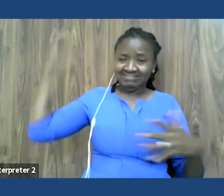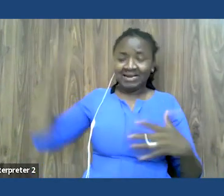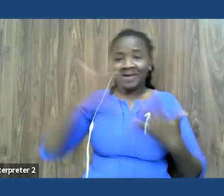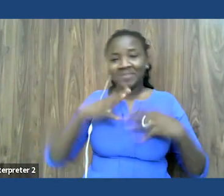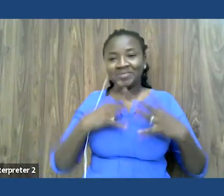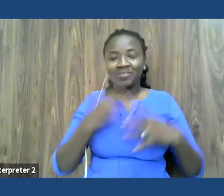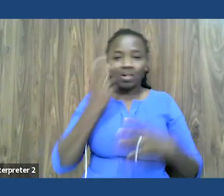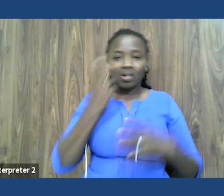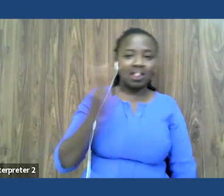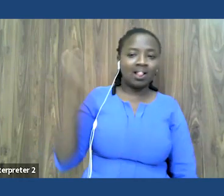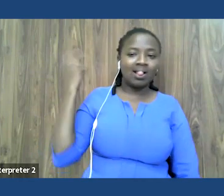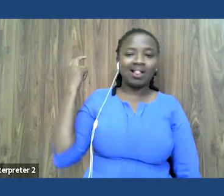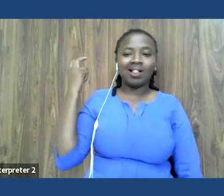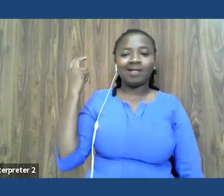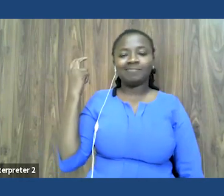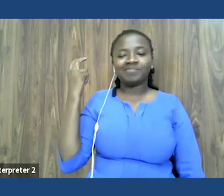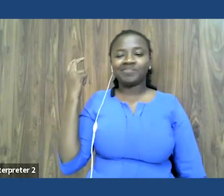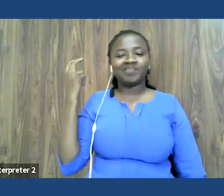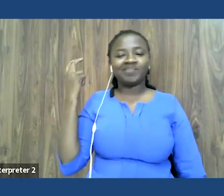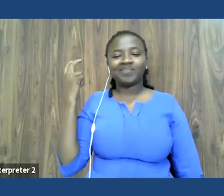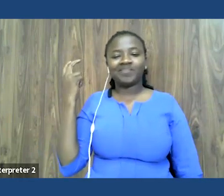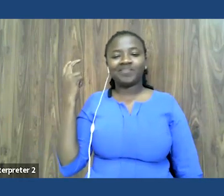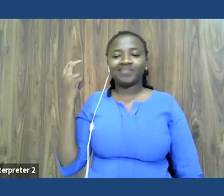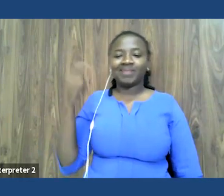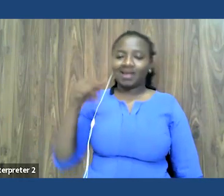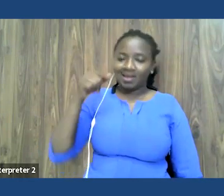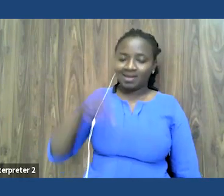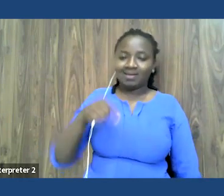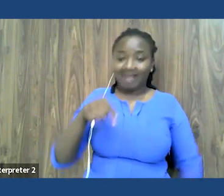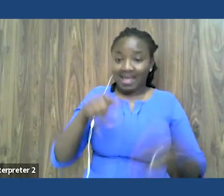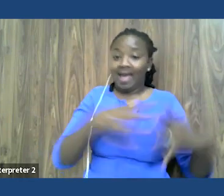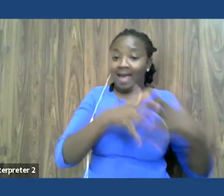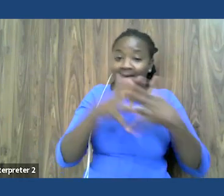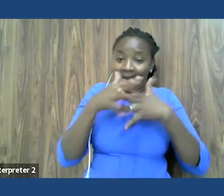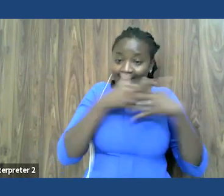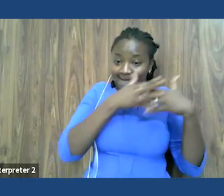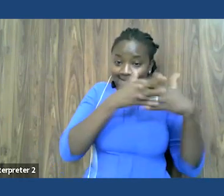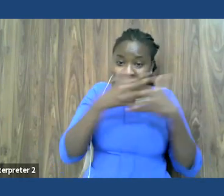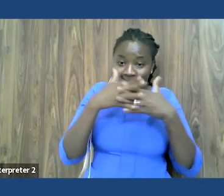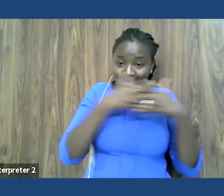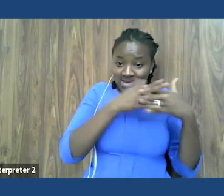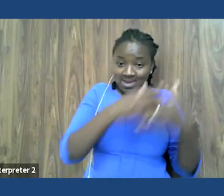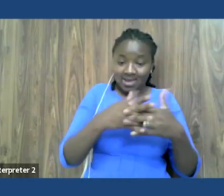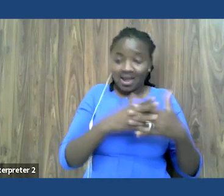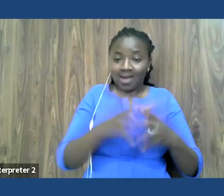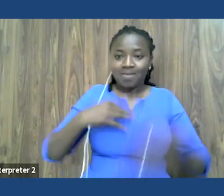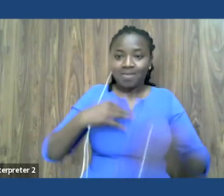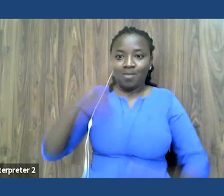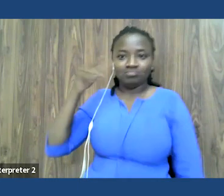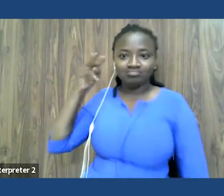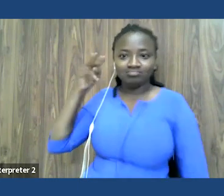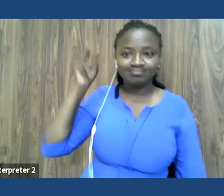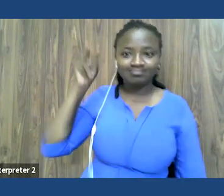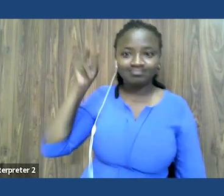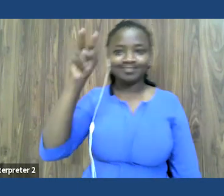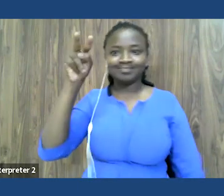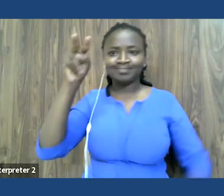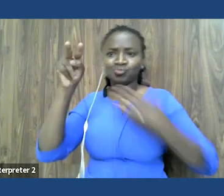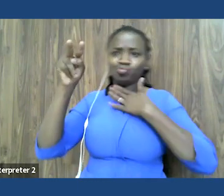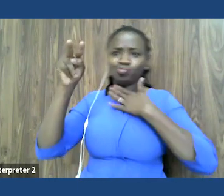This is the youth country. I'm talking about the United States specifically. Everybody is forward looking. They don't want to go back.